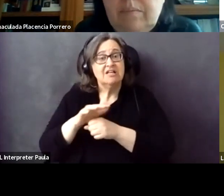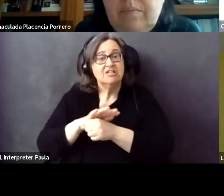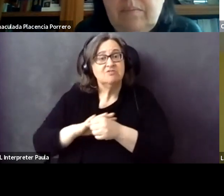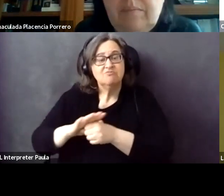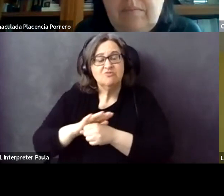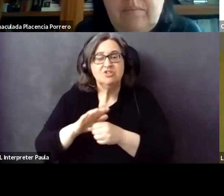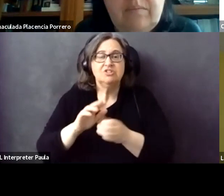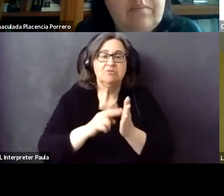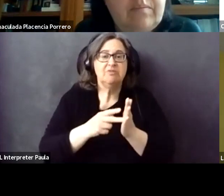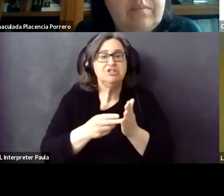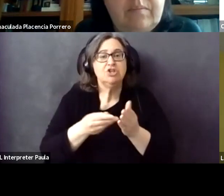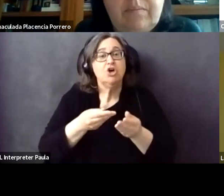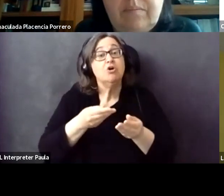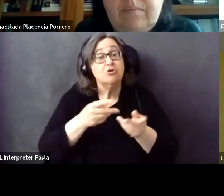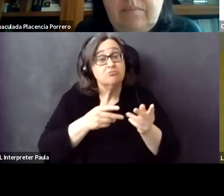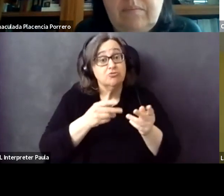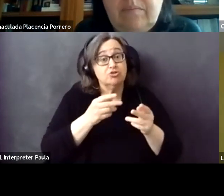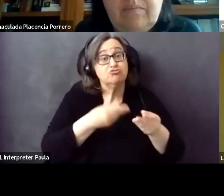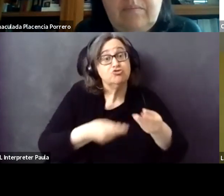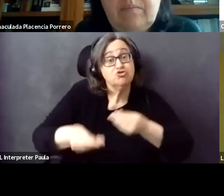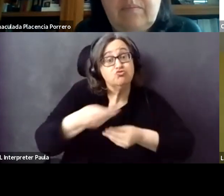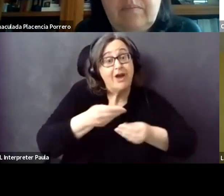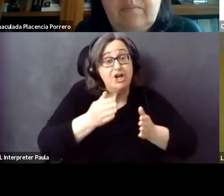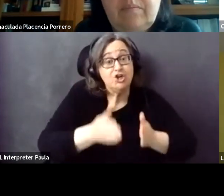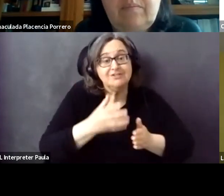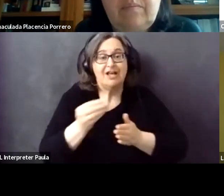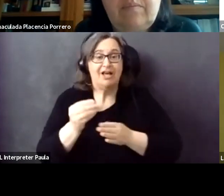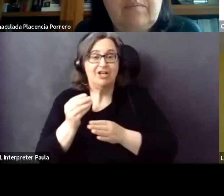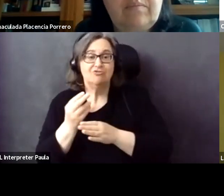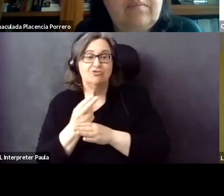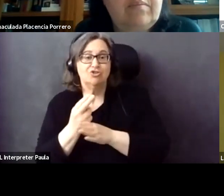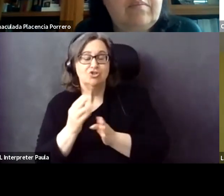market needs a little bit of a push? Because a market